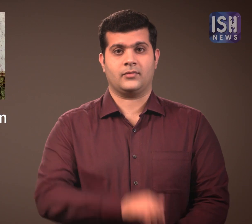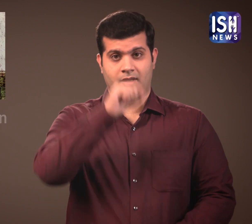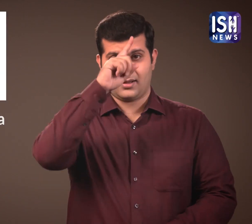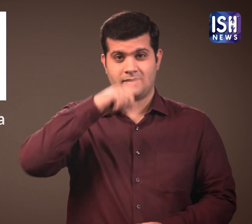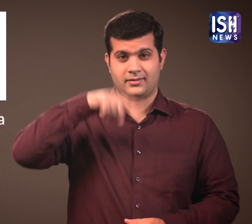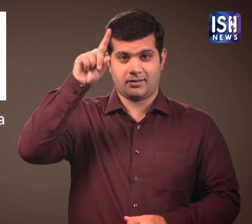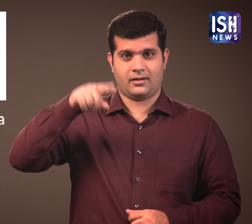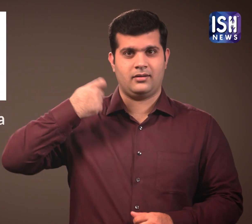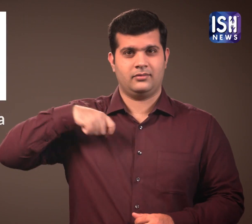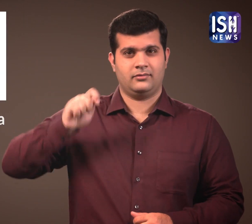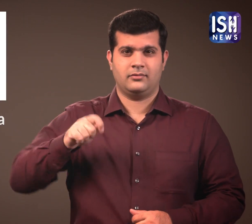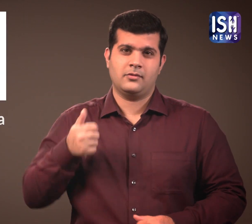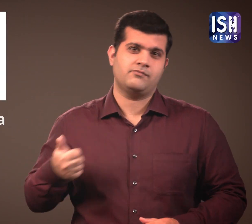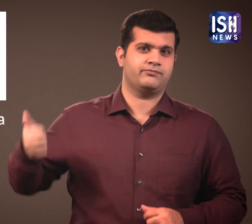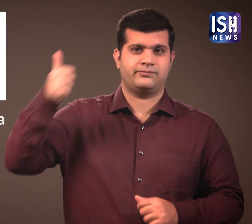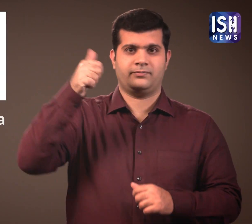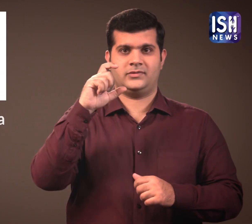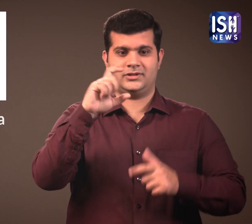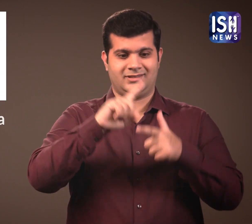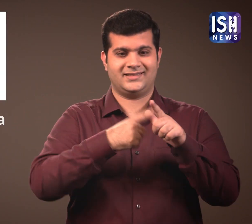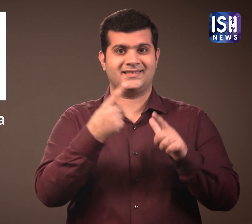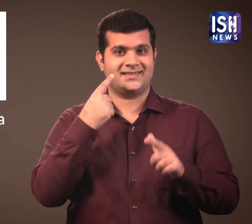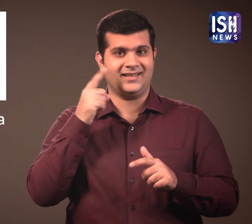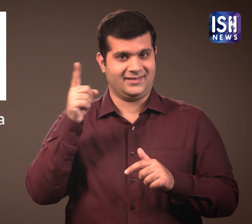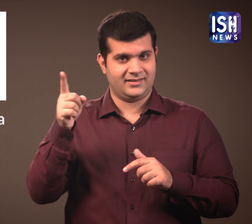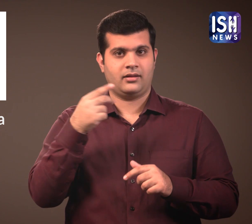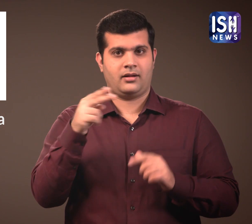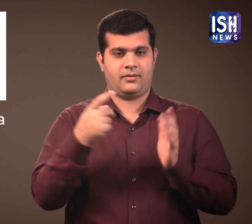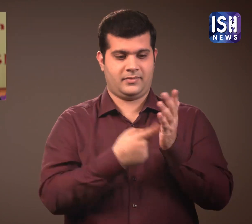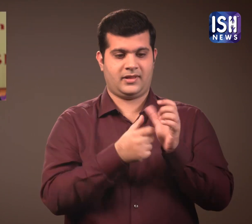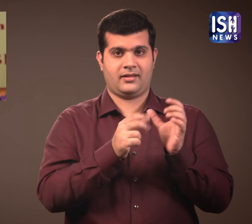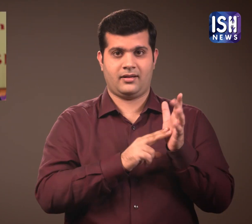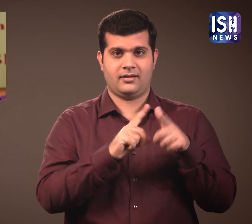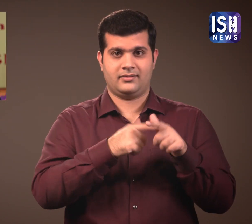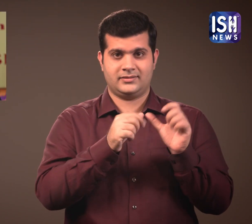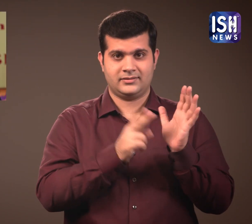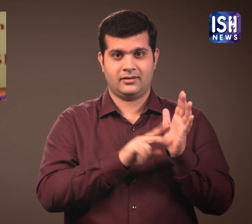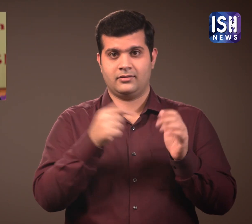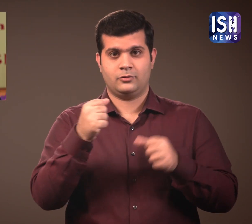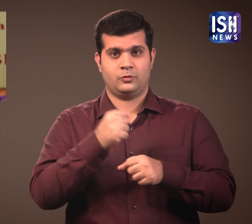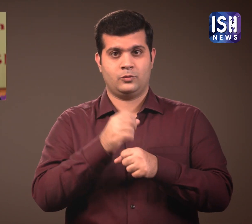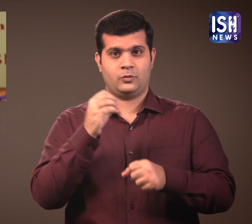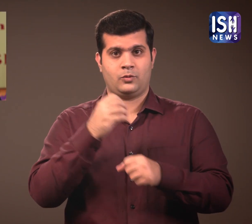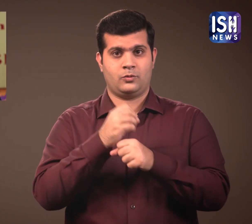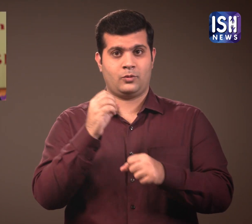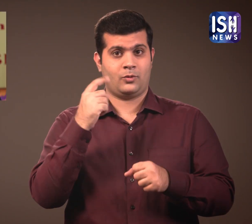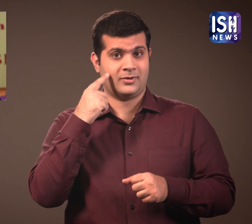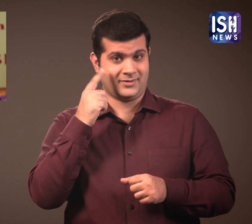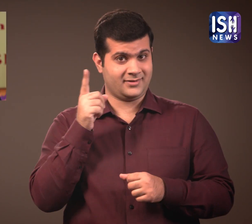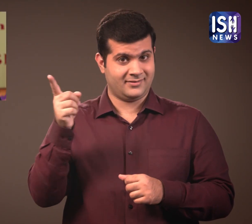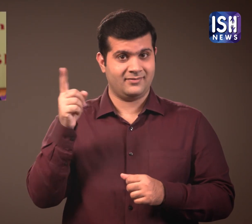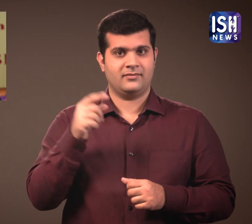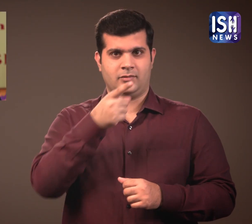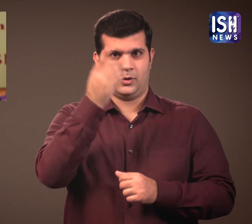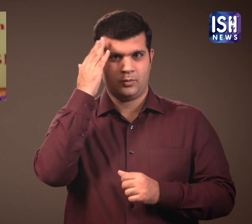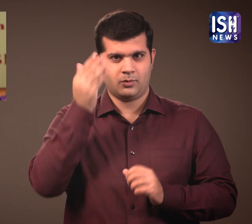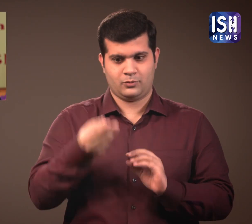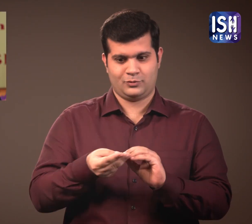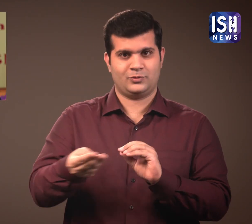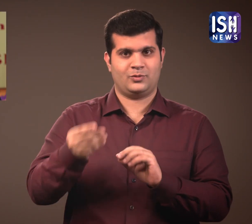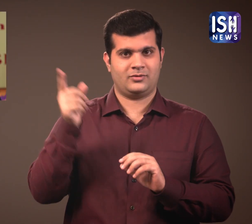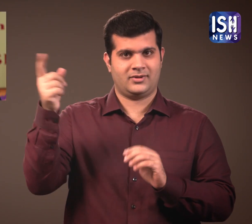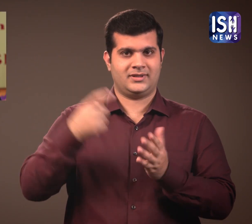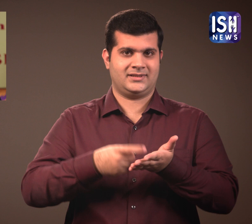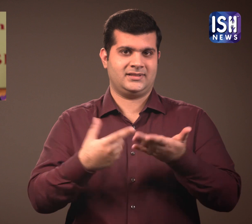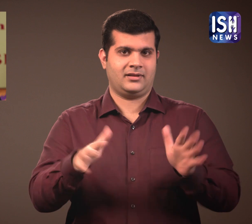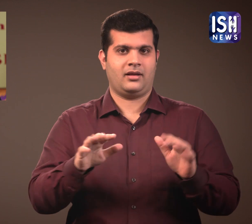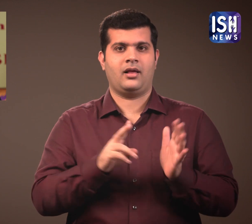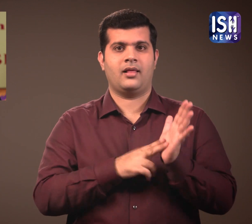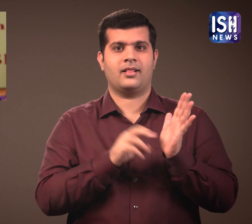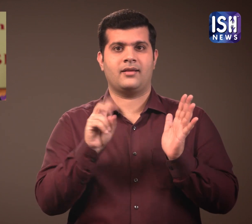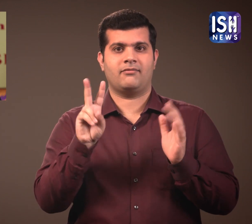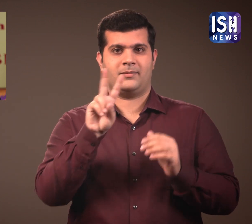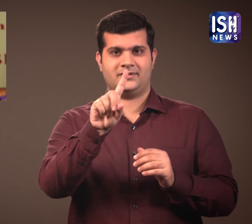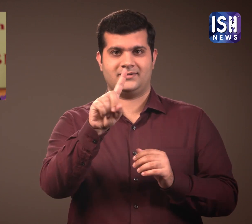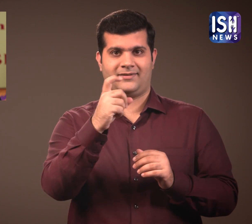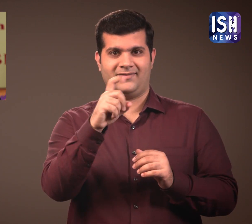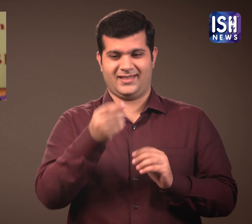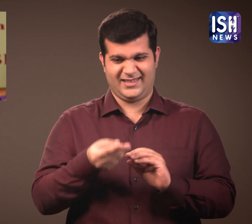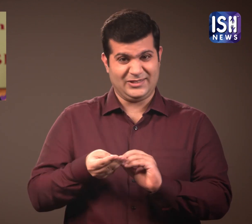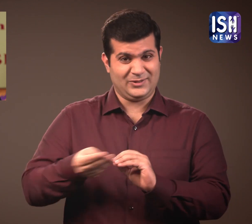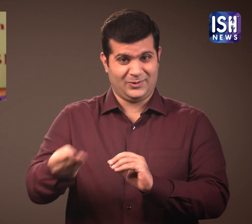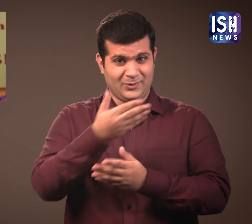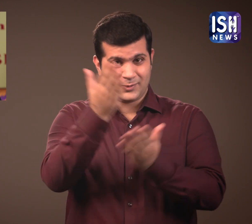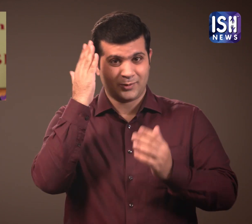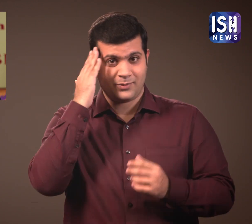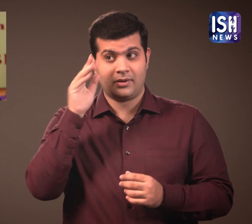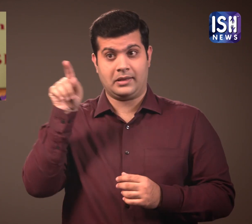Chief Justice of India Ranjan Gogoi will soon retire on November 17.